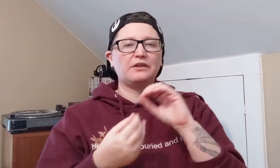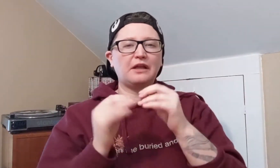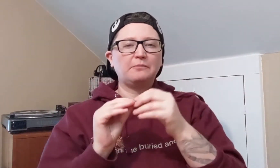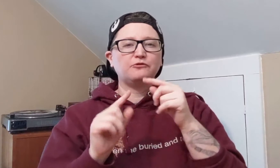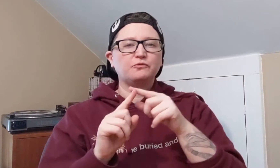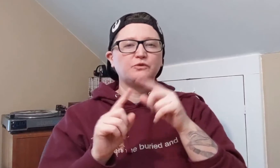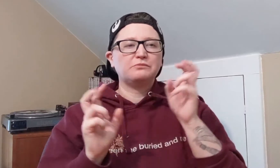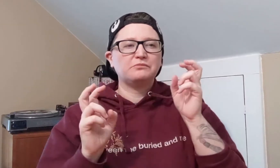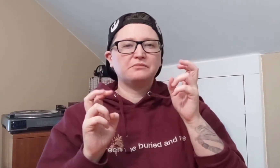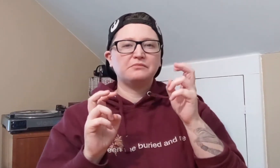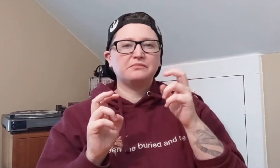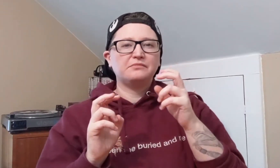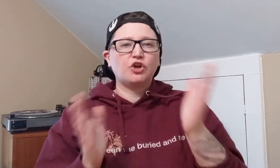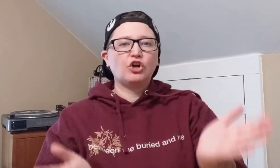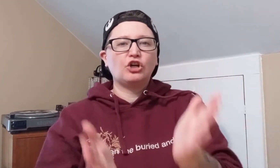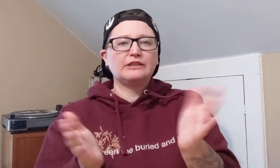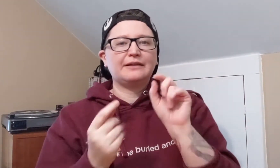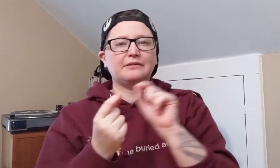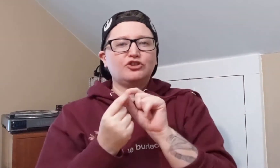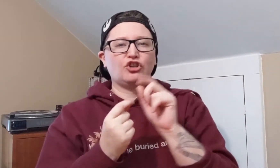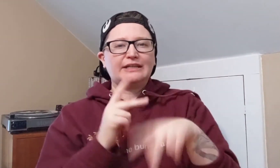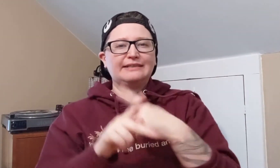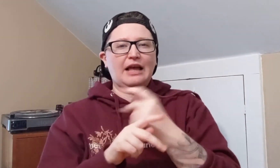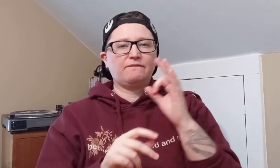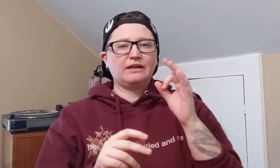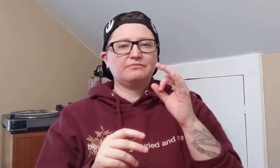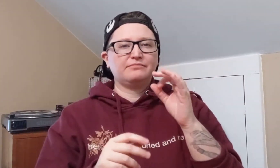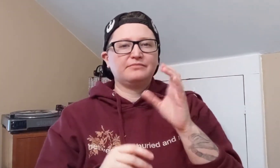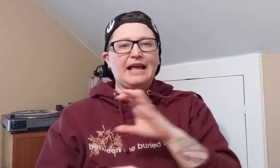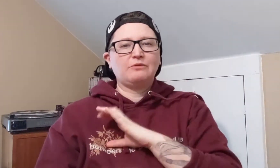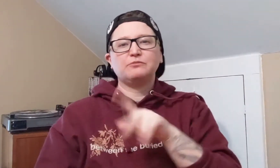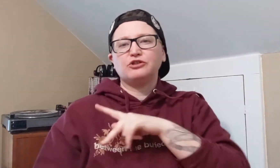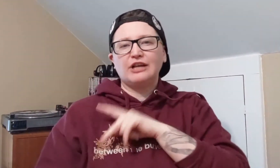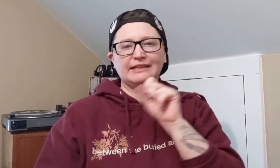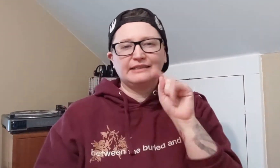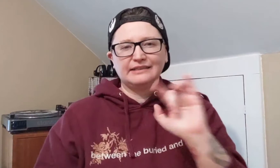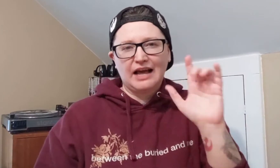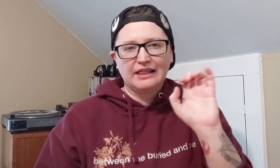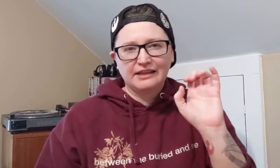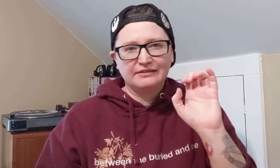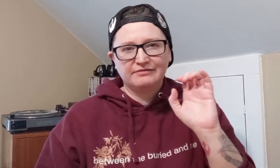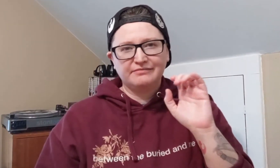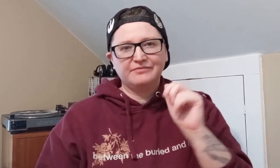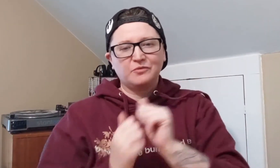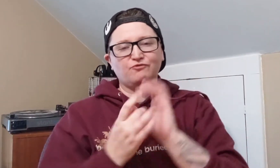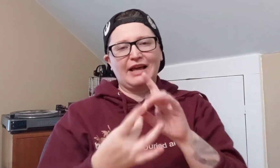nice to use core numbers to kind of encourage a certain type of character personality style